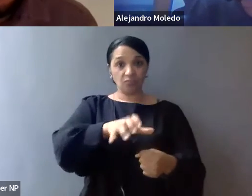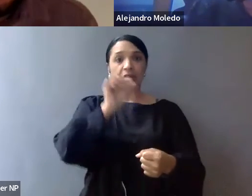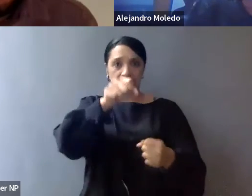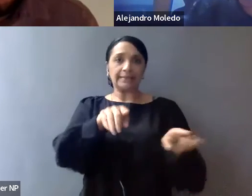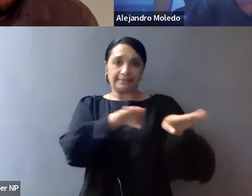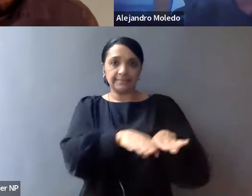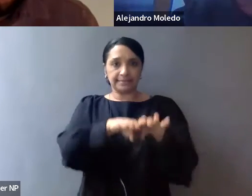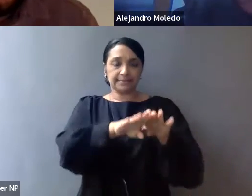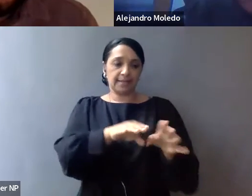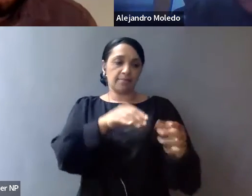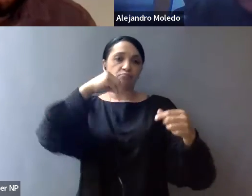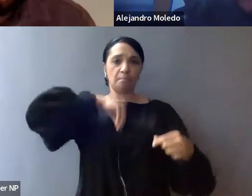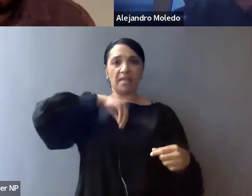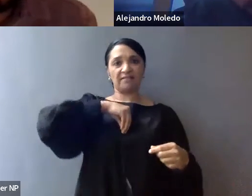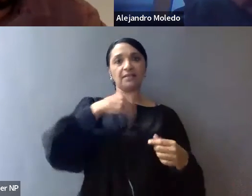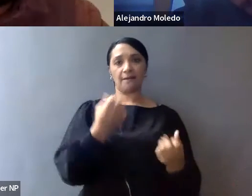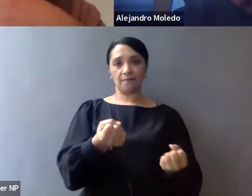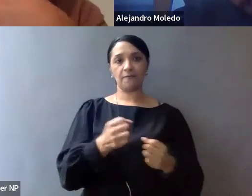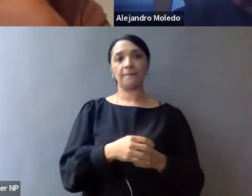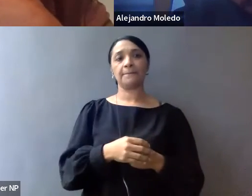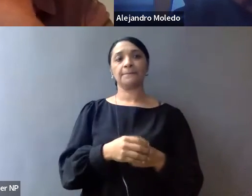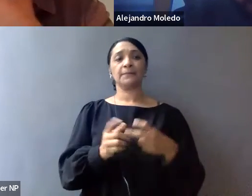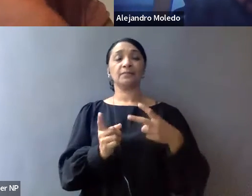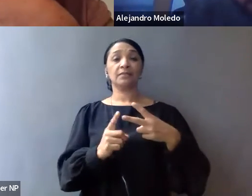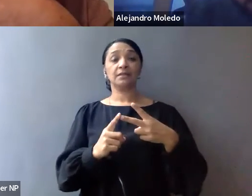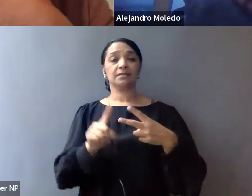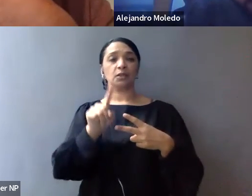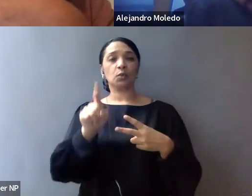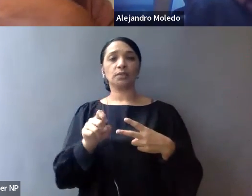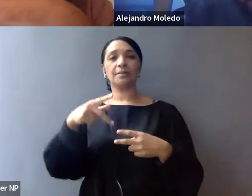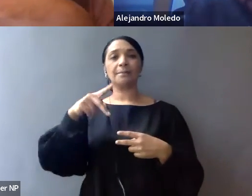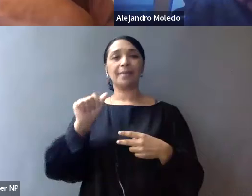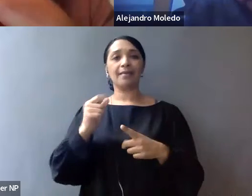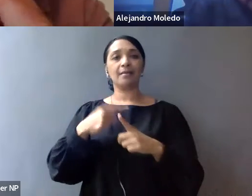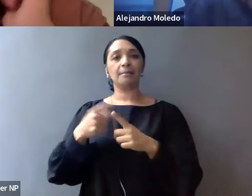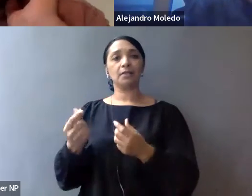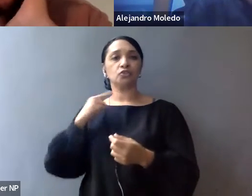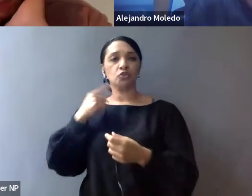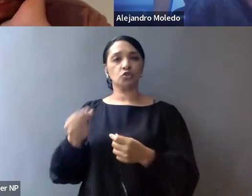The second question, about personal assistance and assistant dogs, yes,